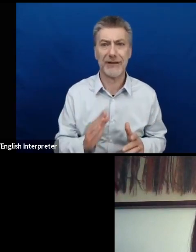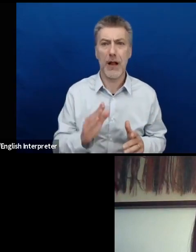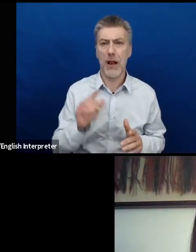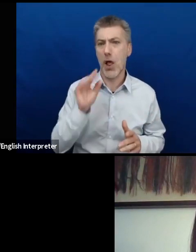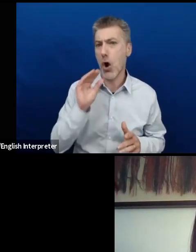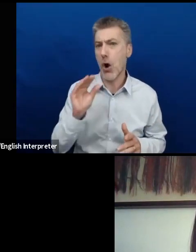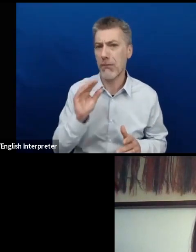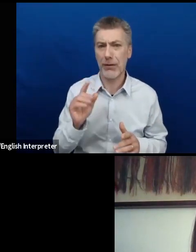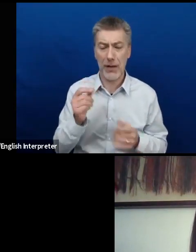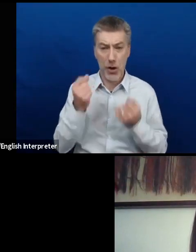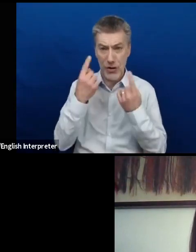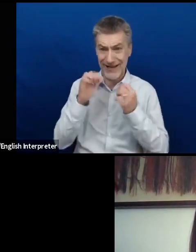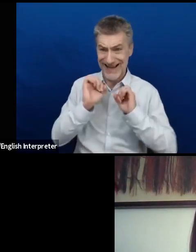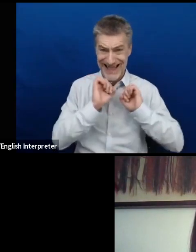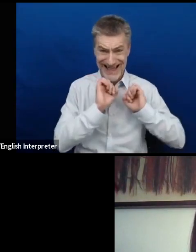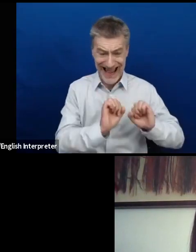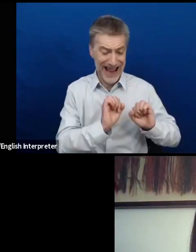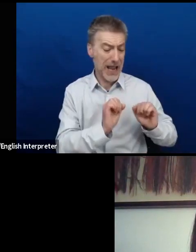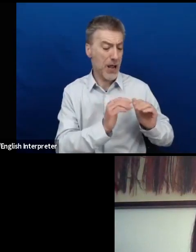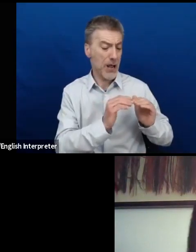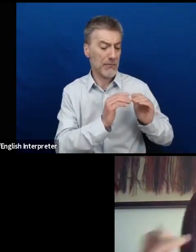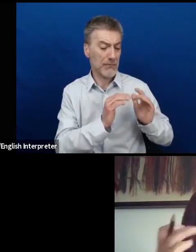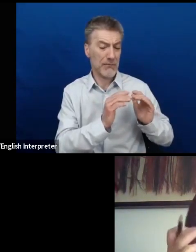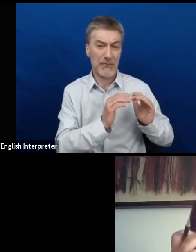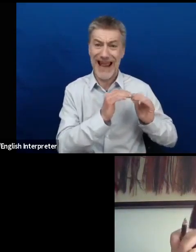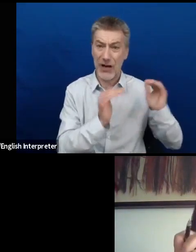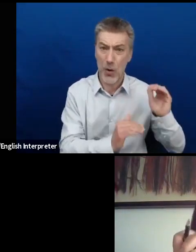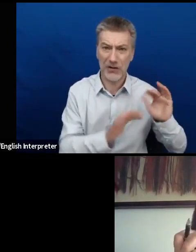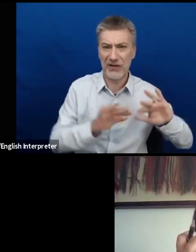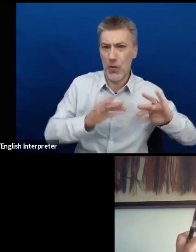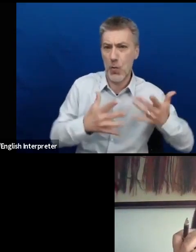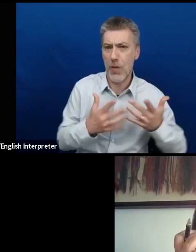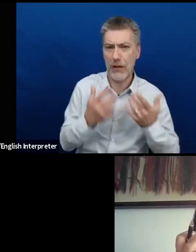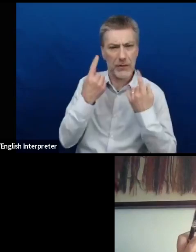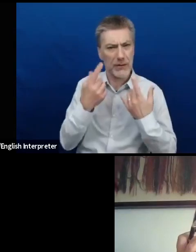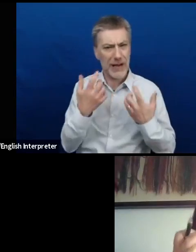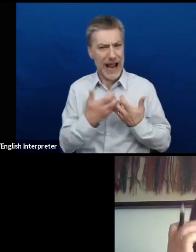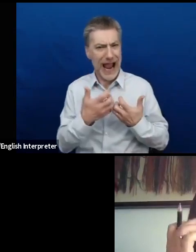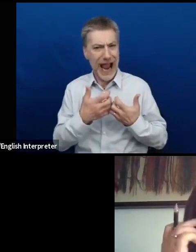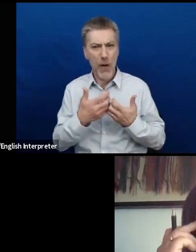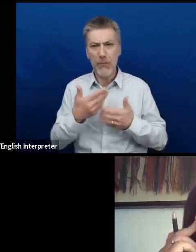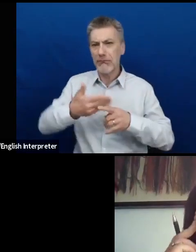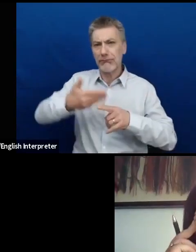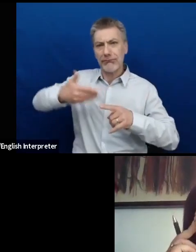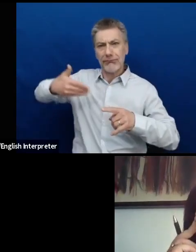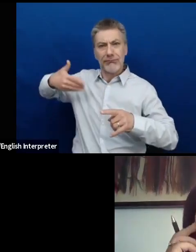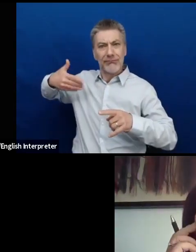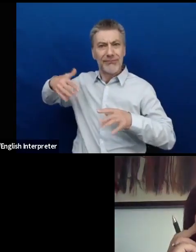if we don't understand the processes then